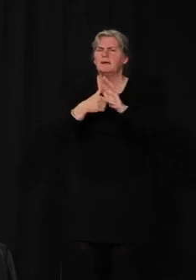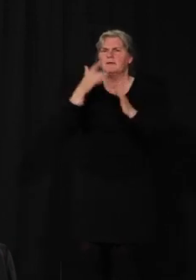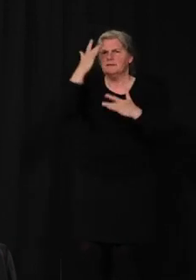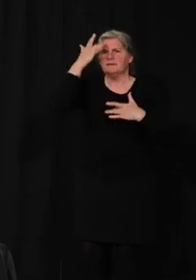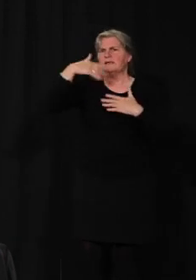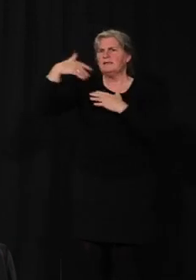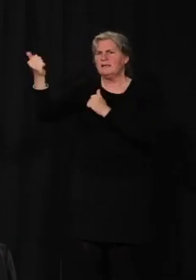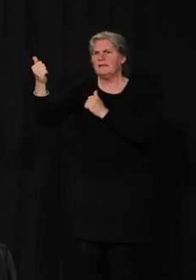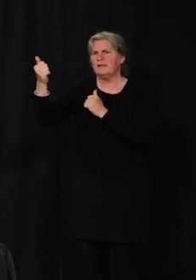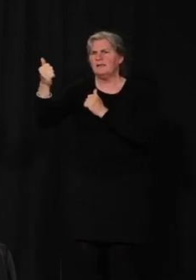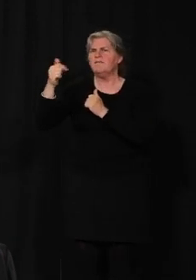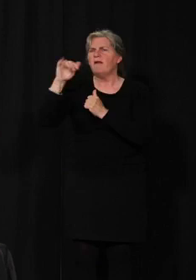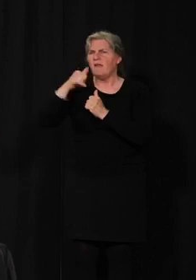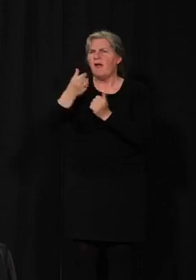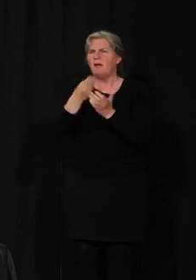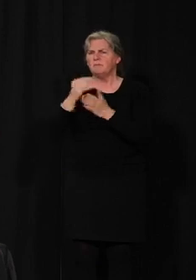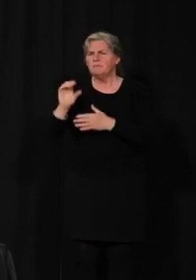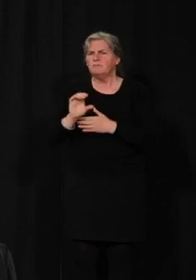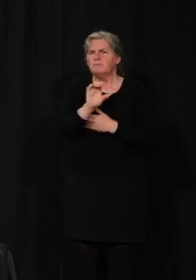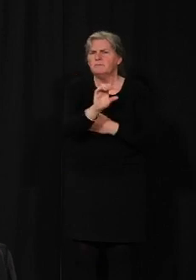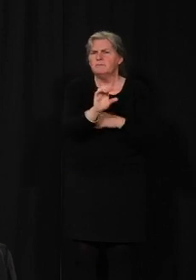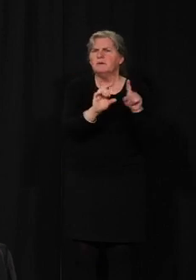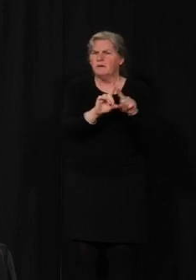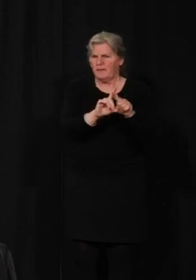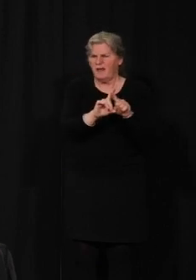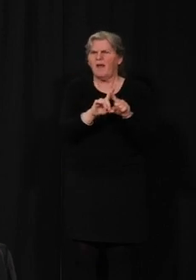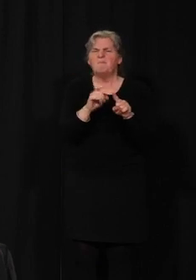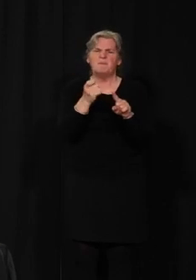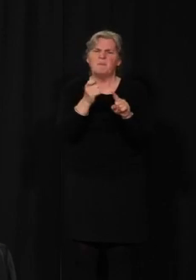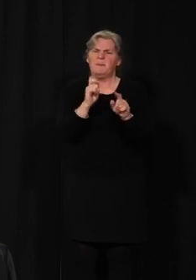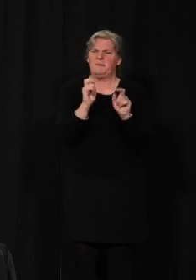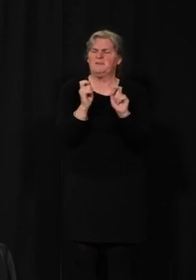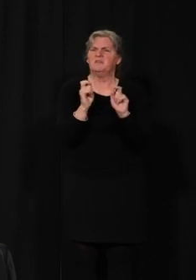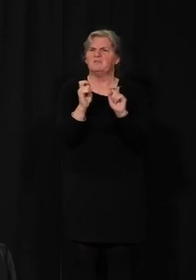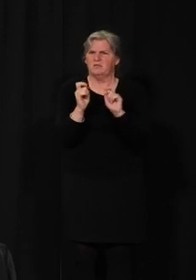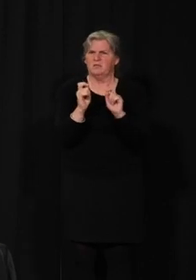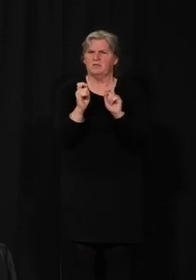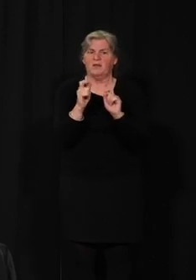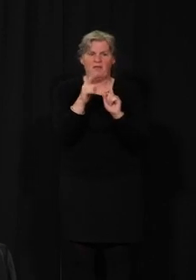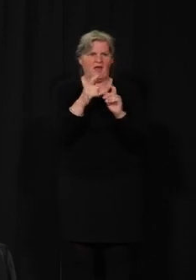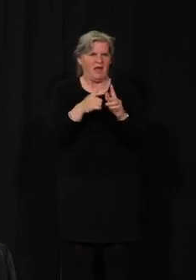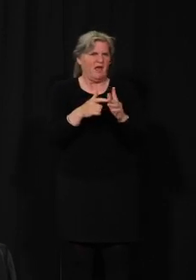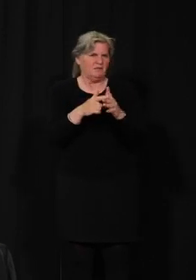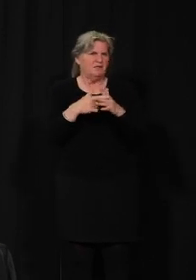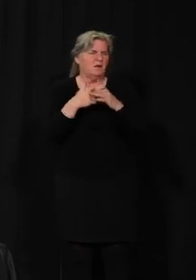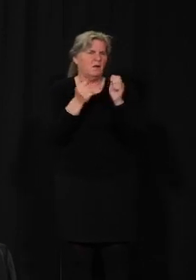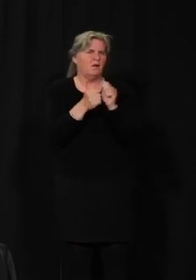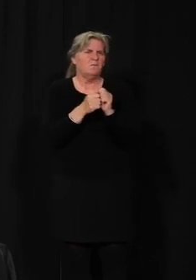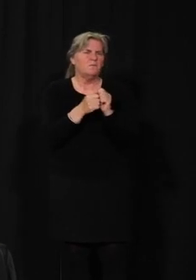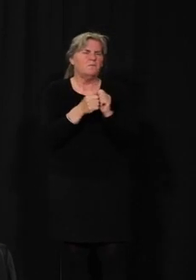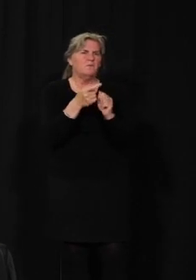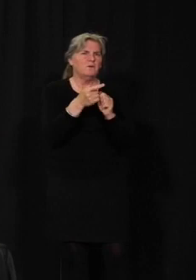provision, as well because it started to morph a bit. It started as a sick leave